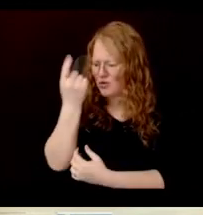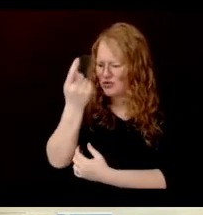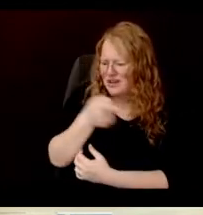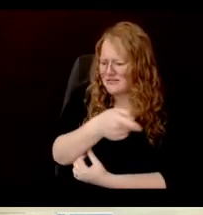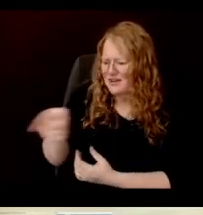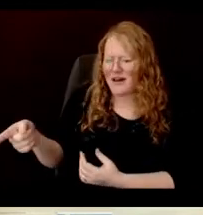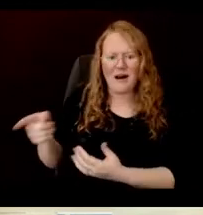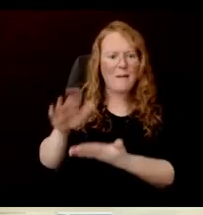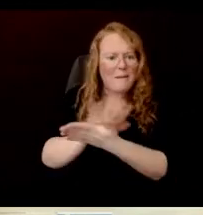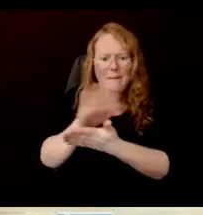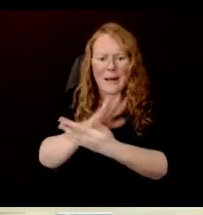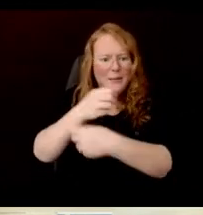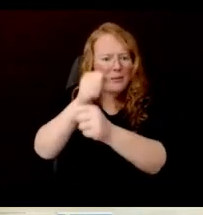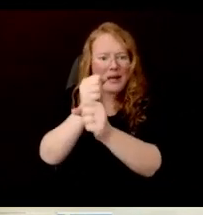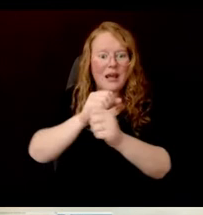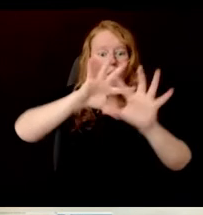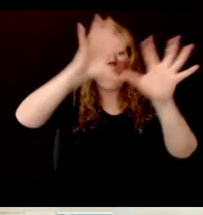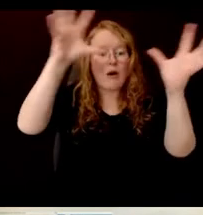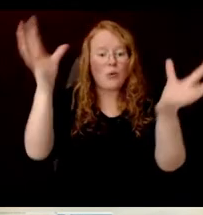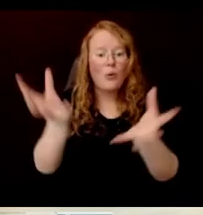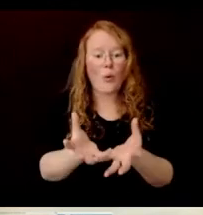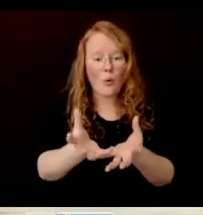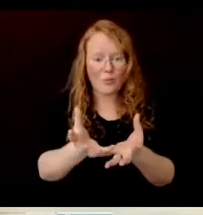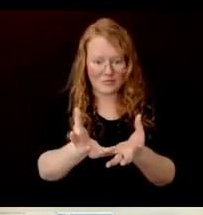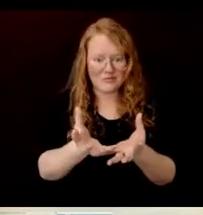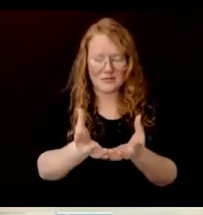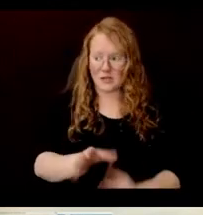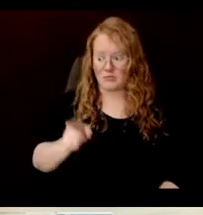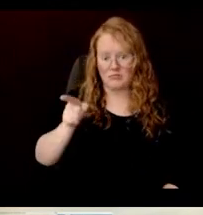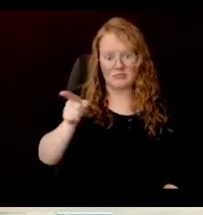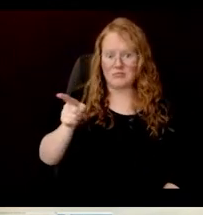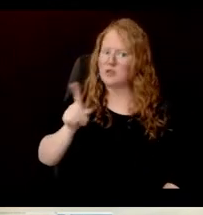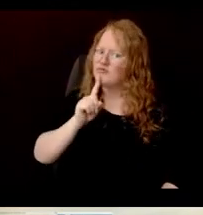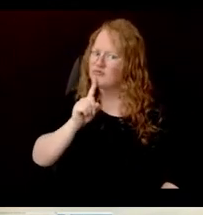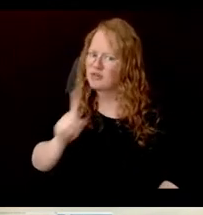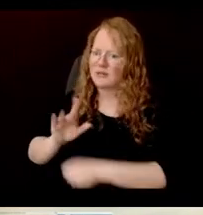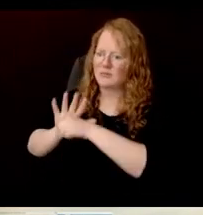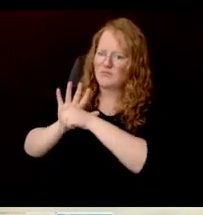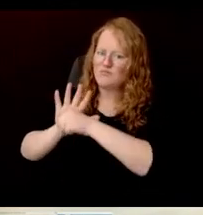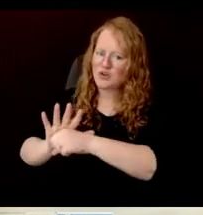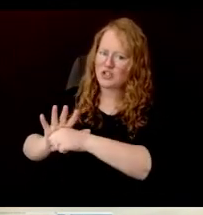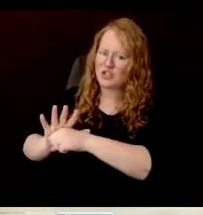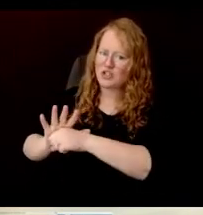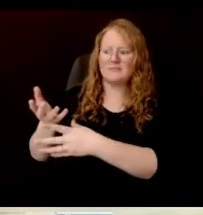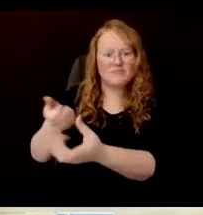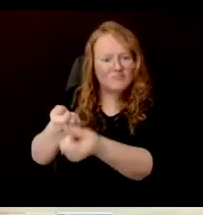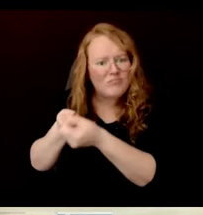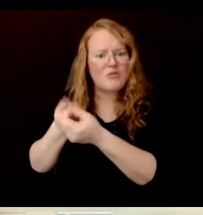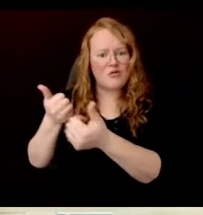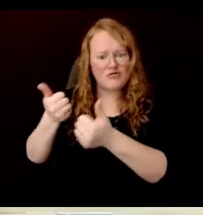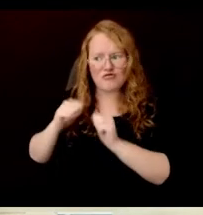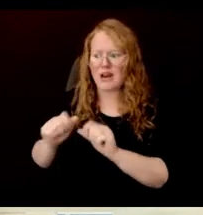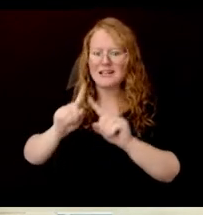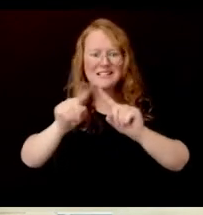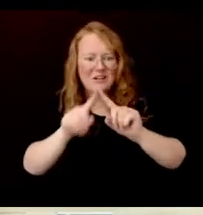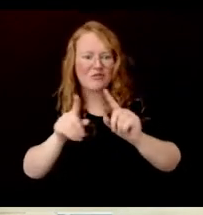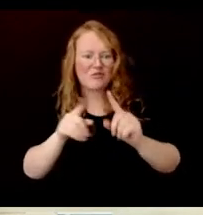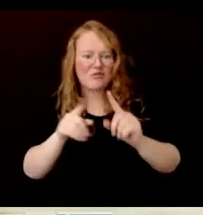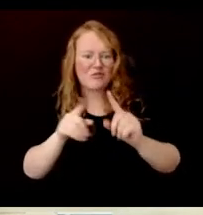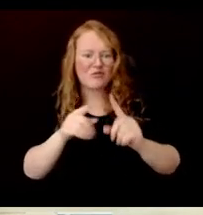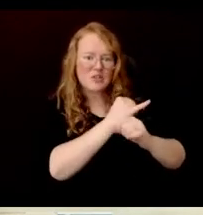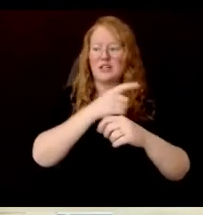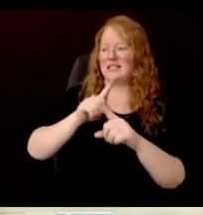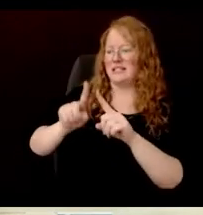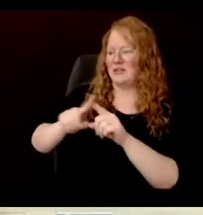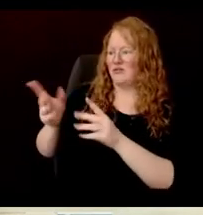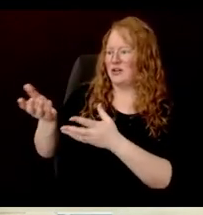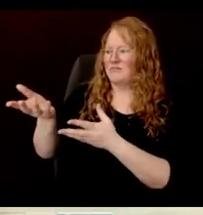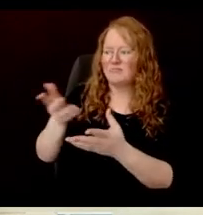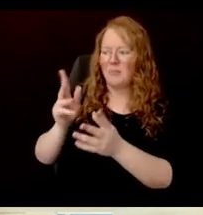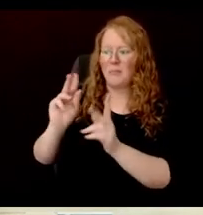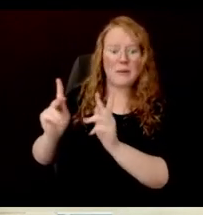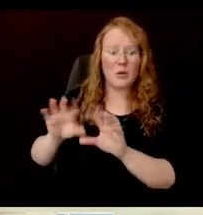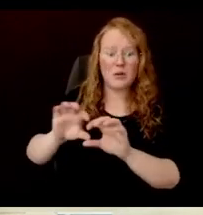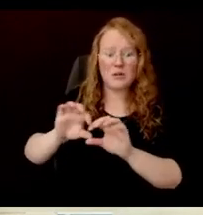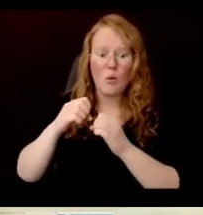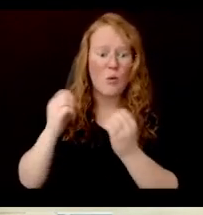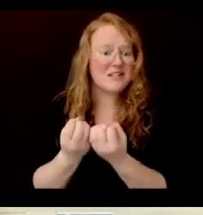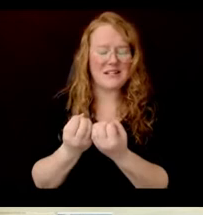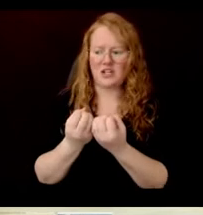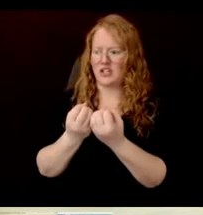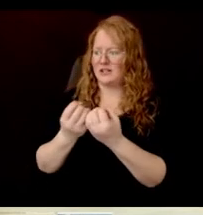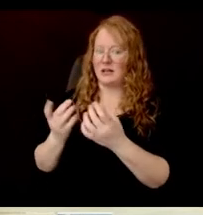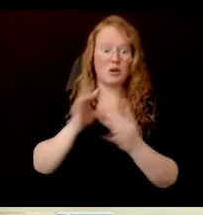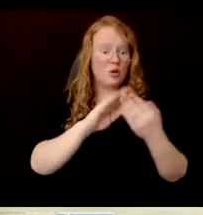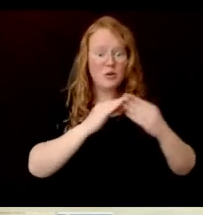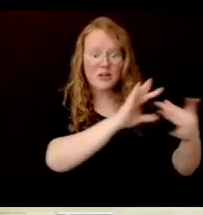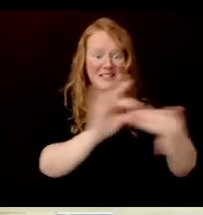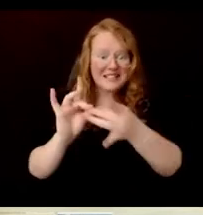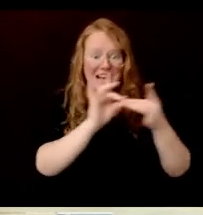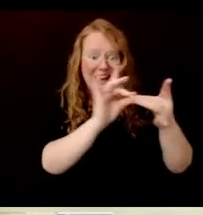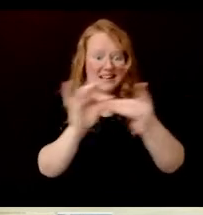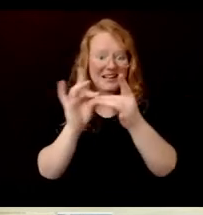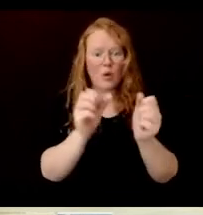He has been a catalyst pushing collaboration among different disciplines, different departments, and different institutions in St. Louis, and in connecting communities of paper scholars, paper artists, and paper artisans around the world.